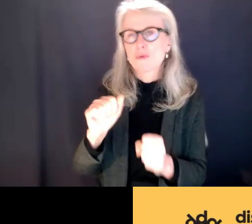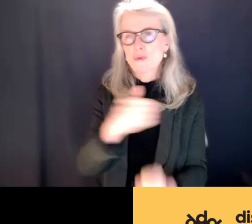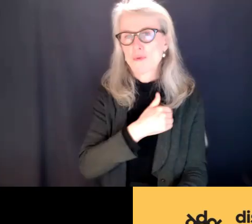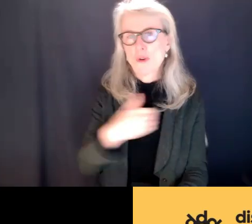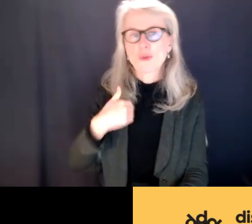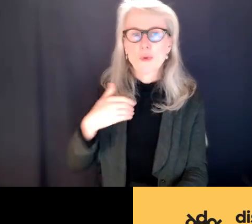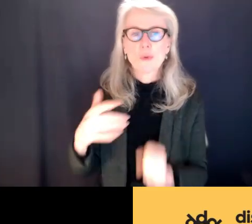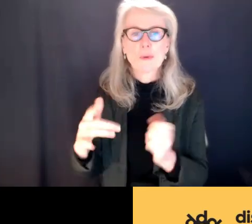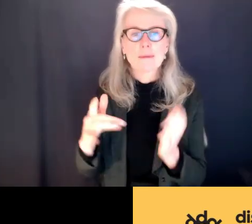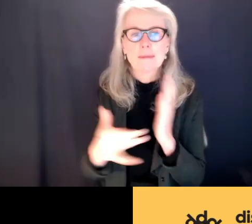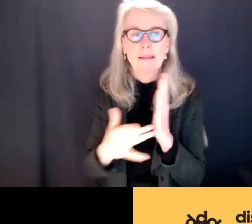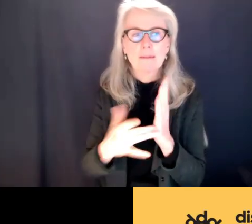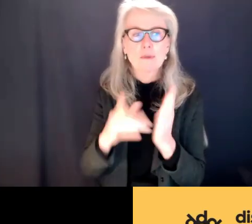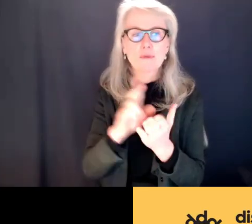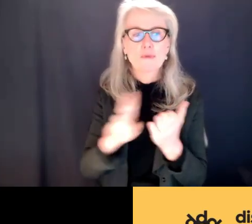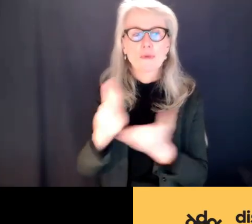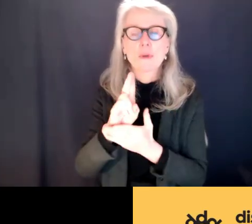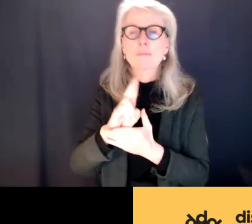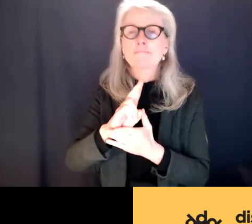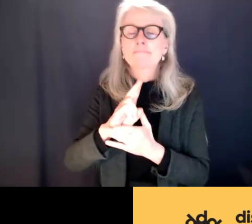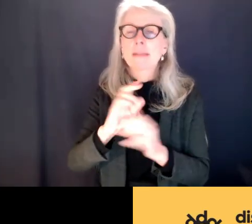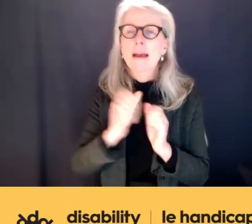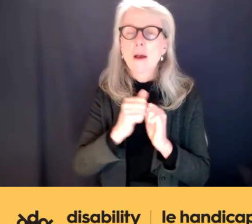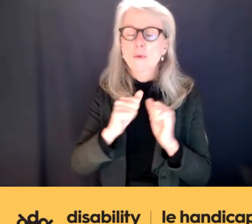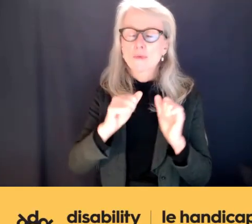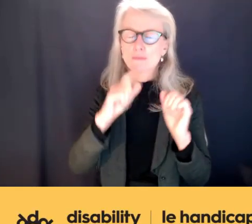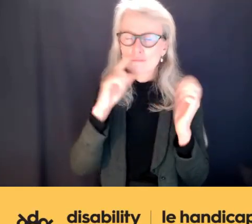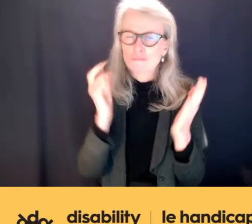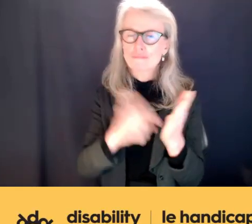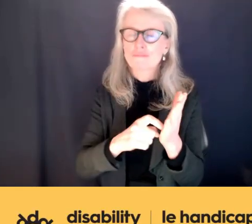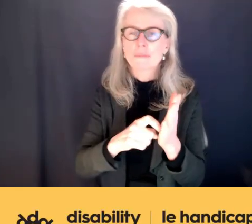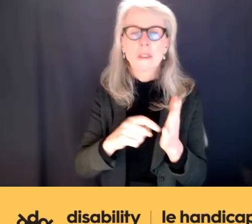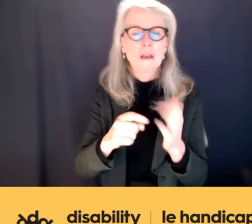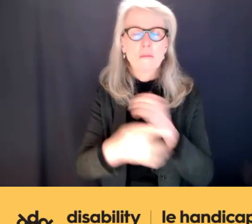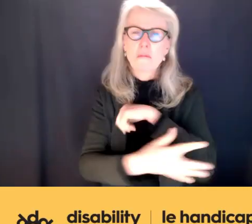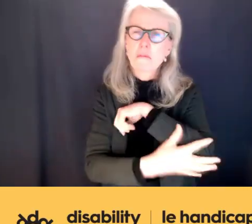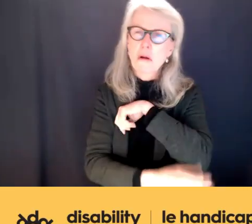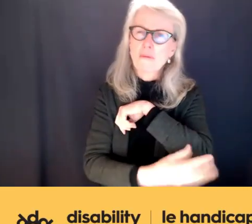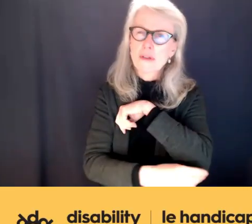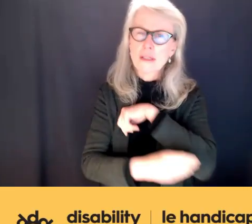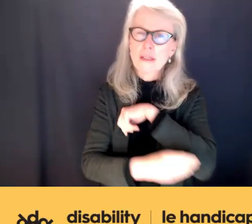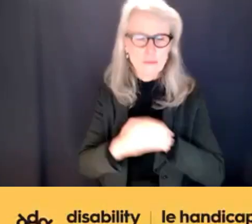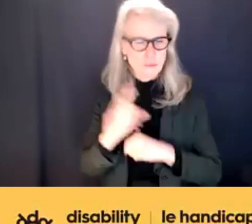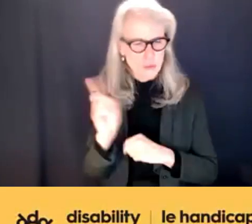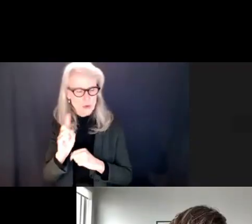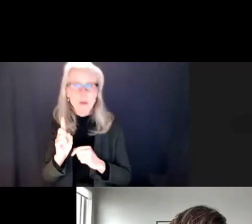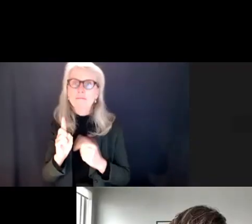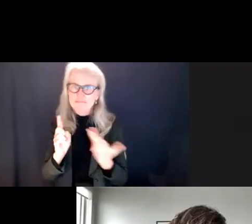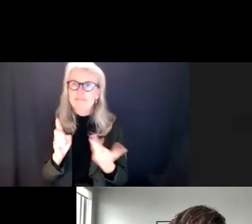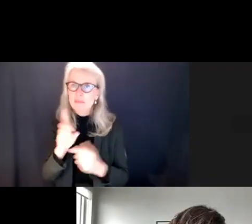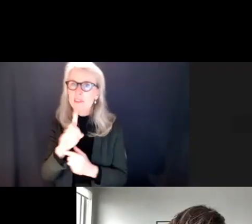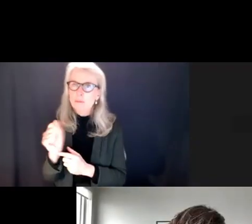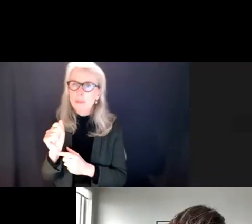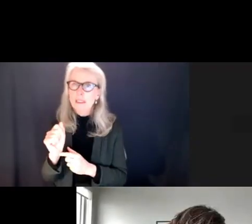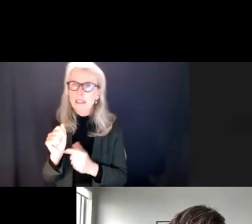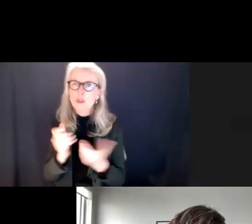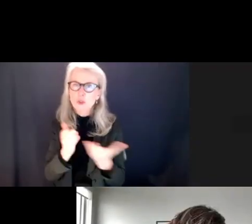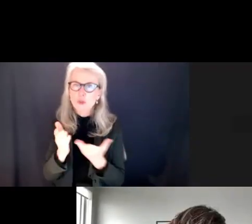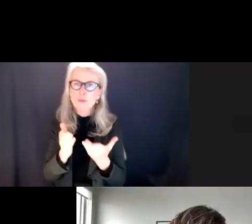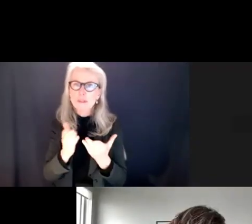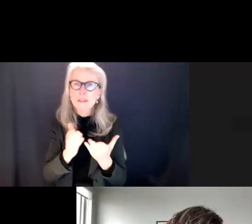"Locating legislated poverty in the structuring of Ontario's disability service provisions." Over to